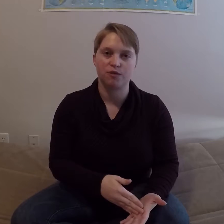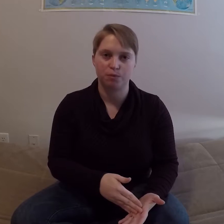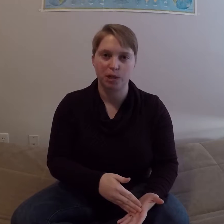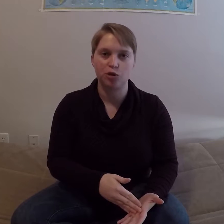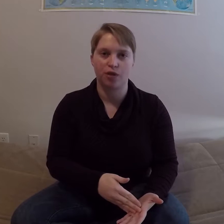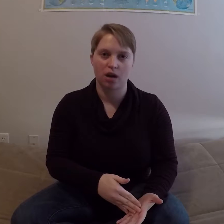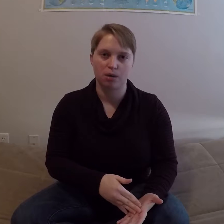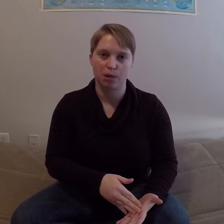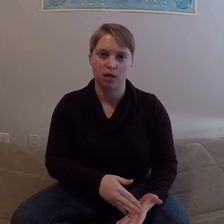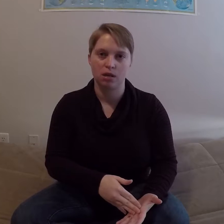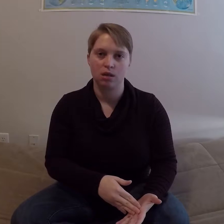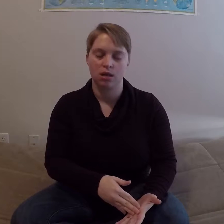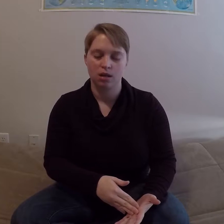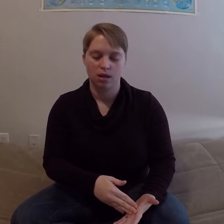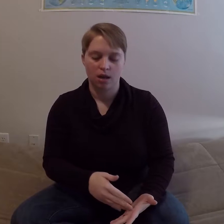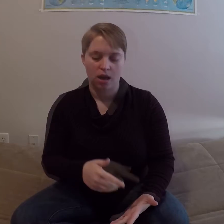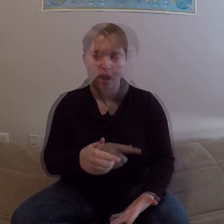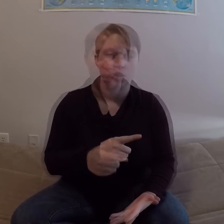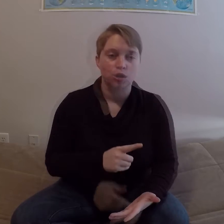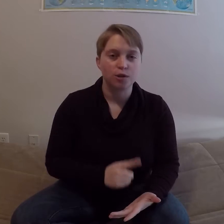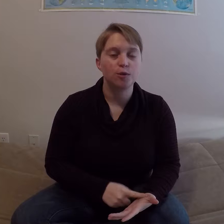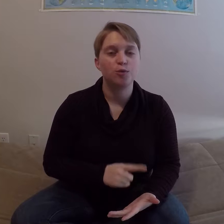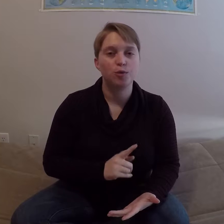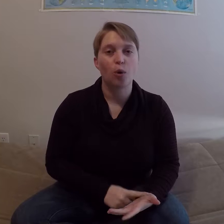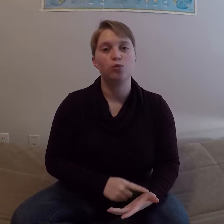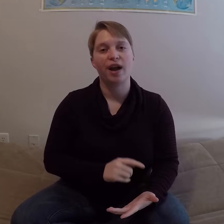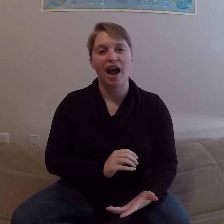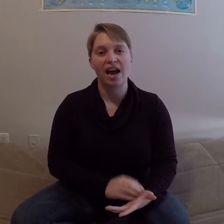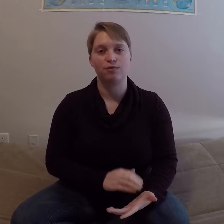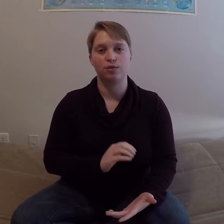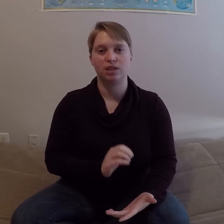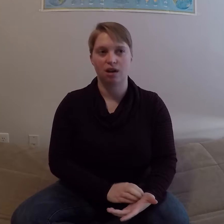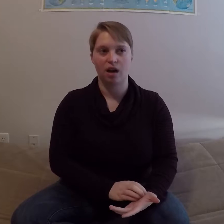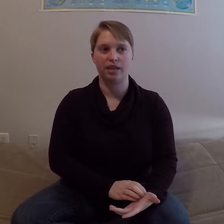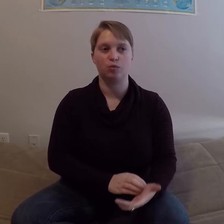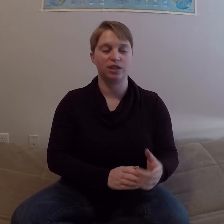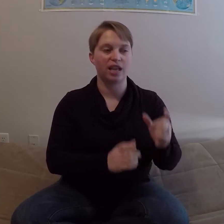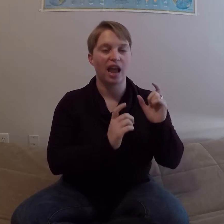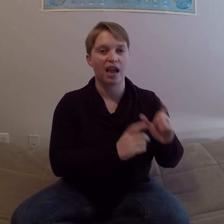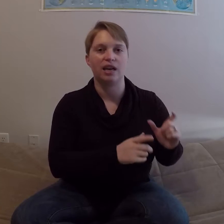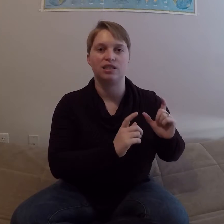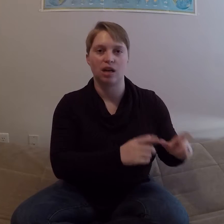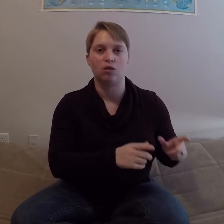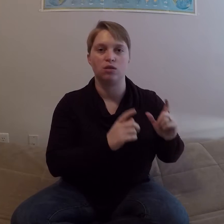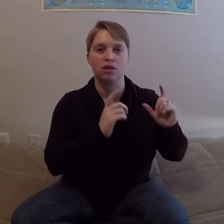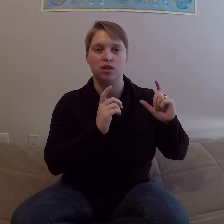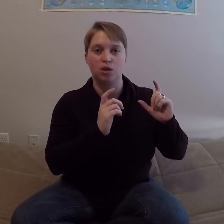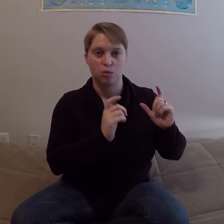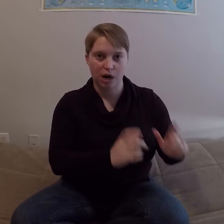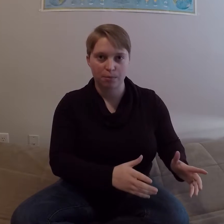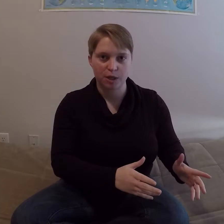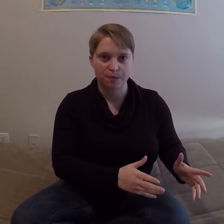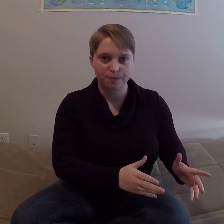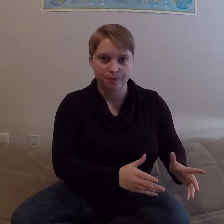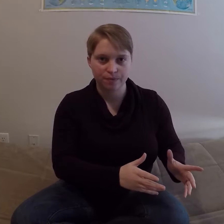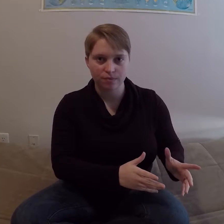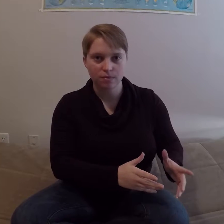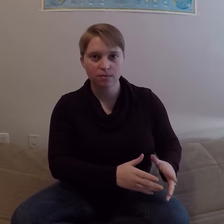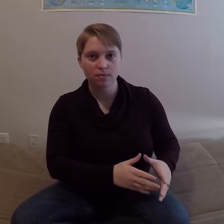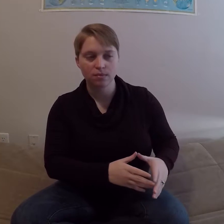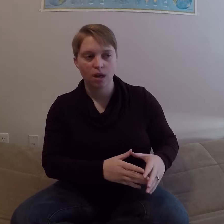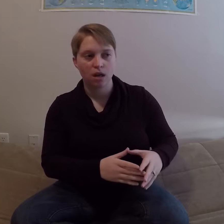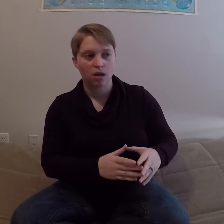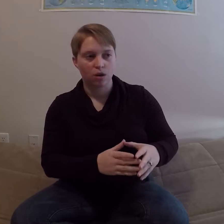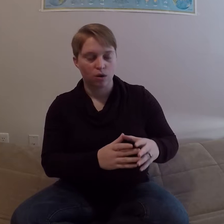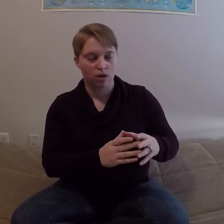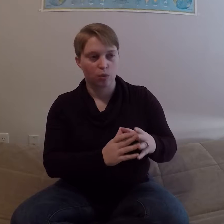of speech therapy. You don’t have to sign with the ASL grammer.